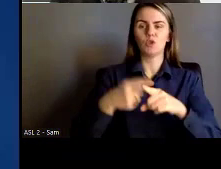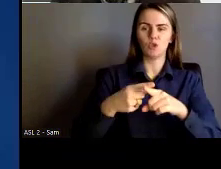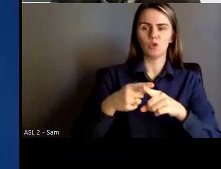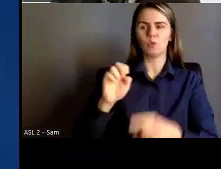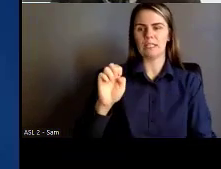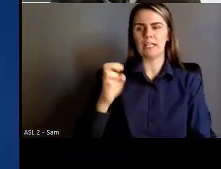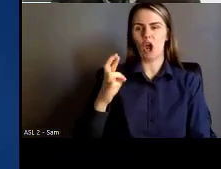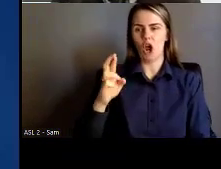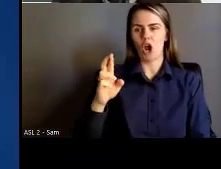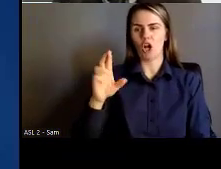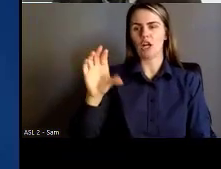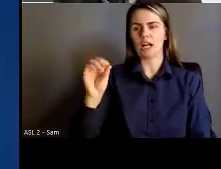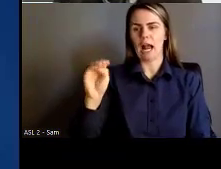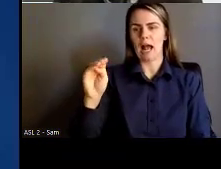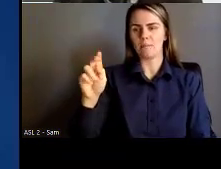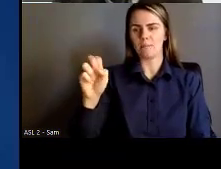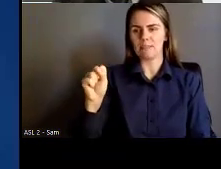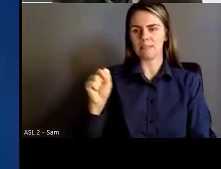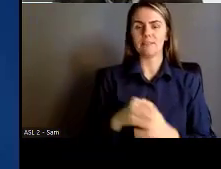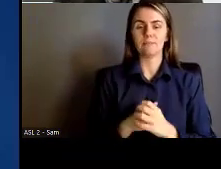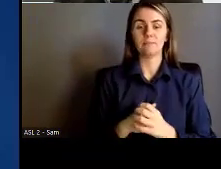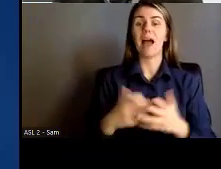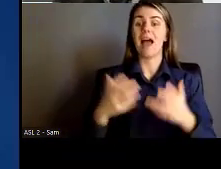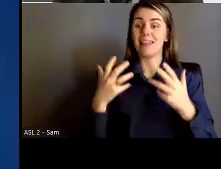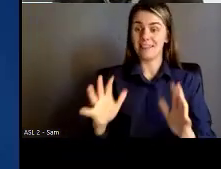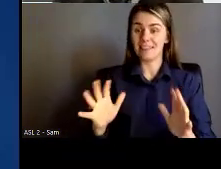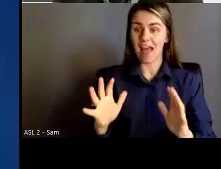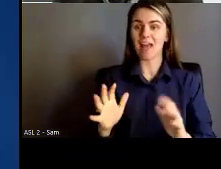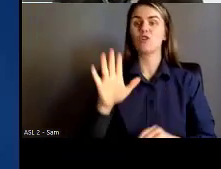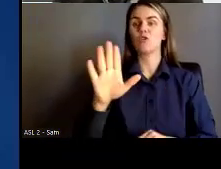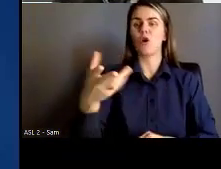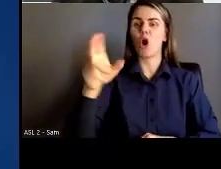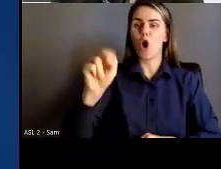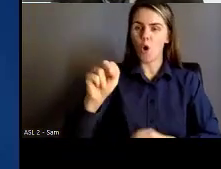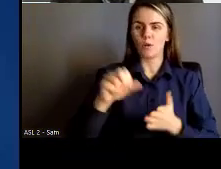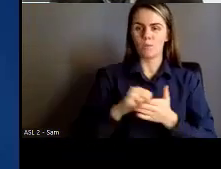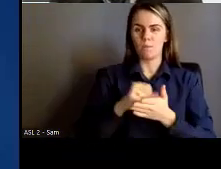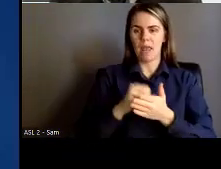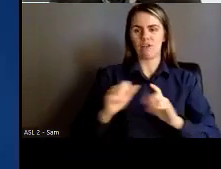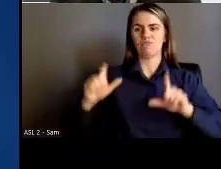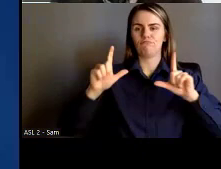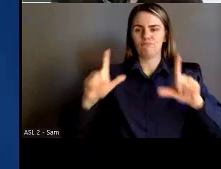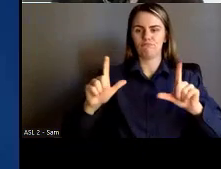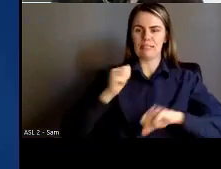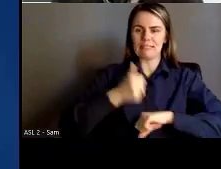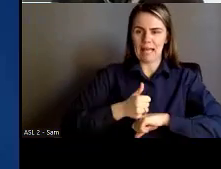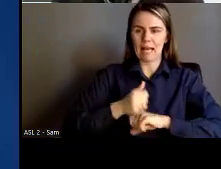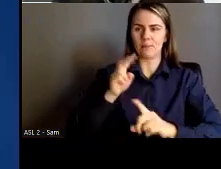where you'll actually have your own page that's going to be assigned to your application. So again, some related resources,